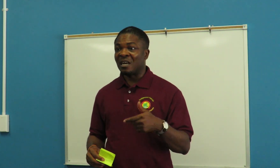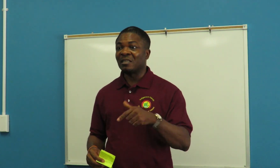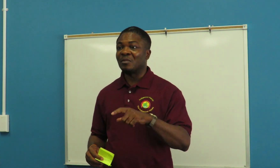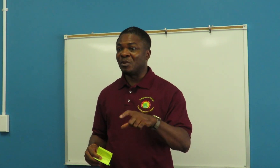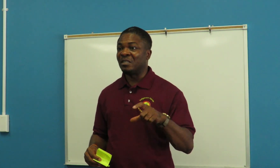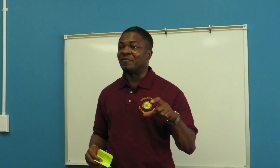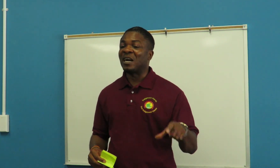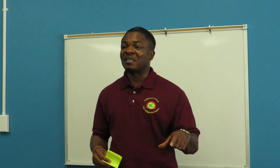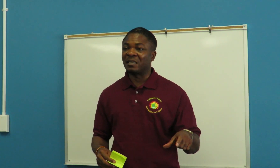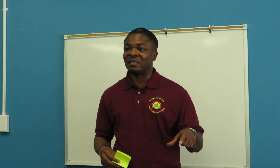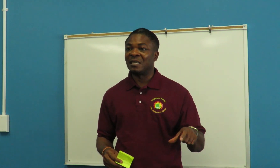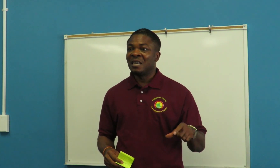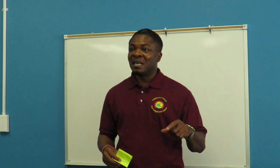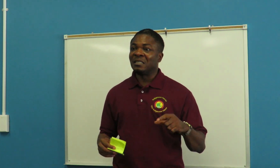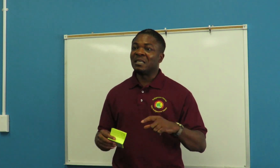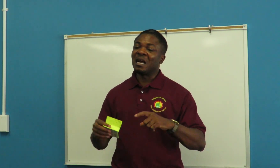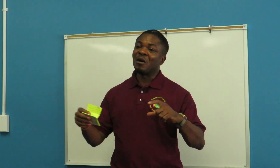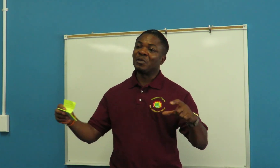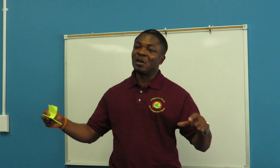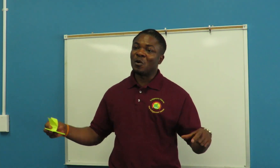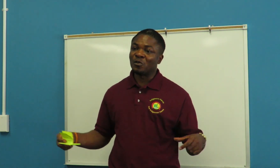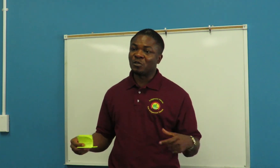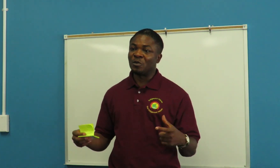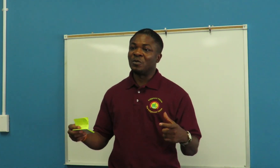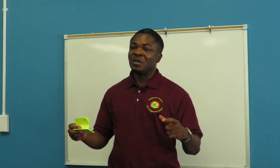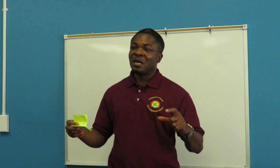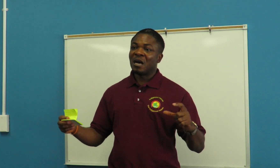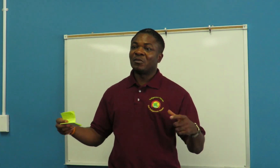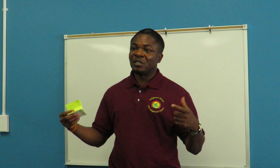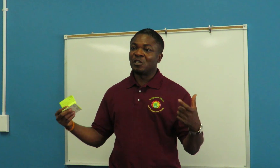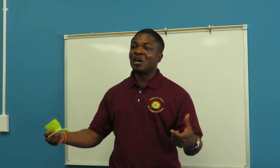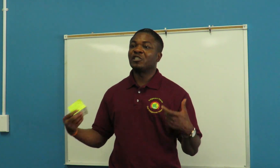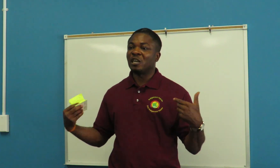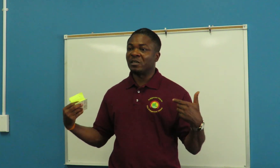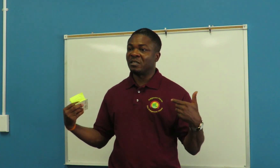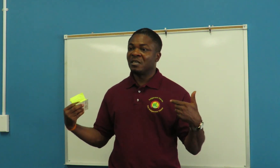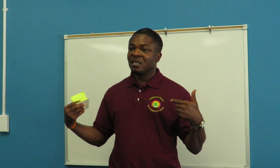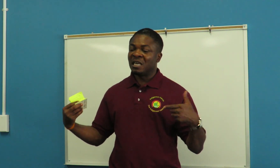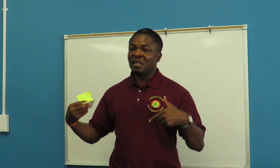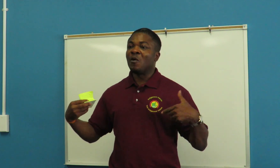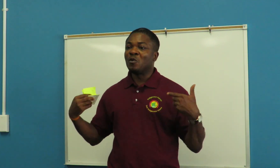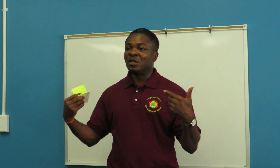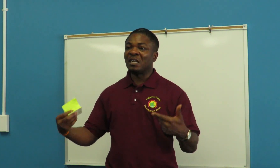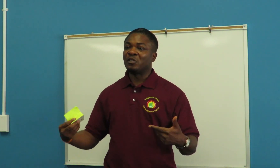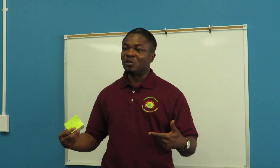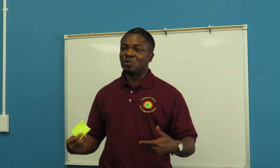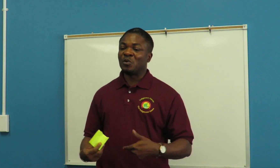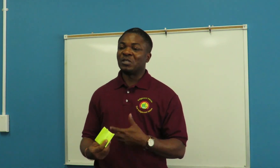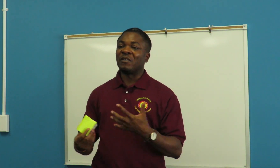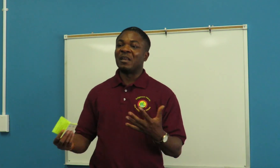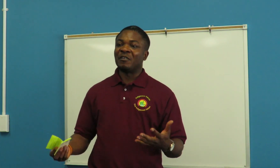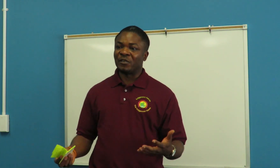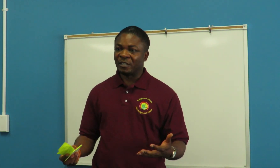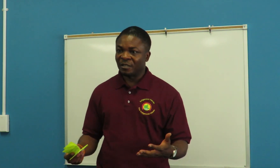discussed these factors and see how they also how they touch us in our own attitude towards our languages